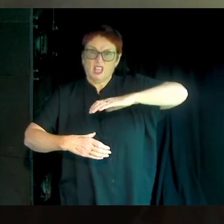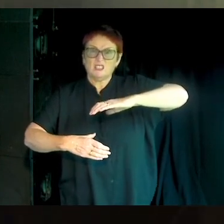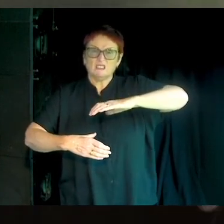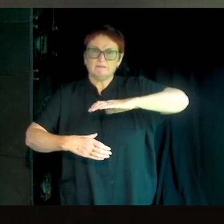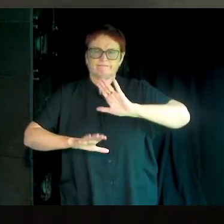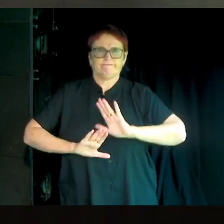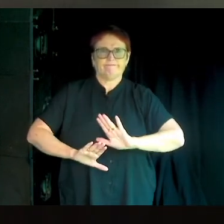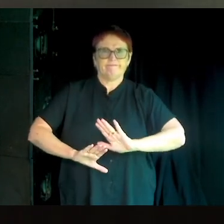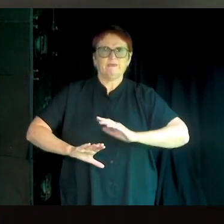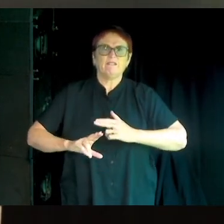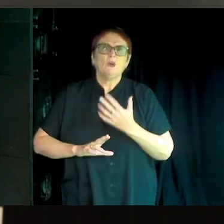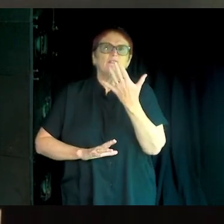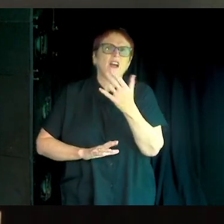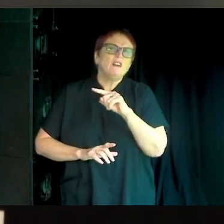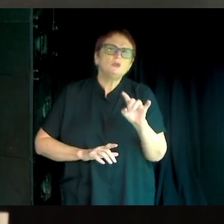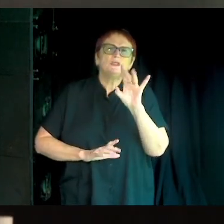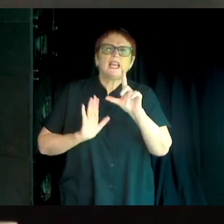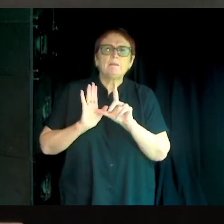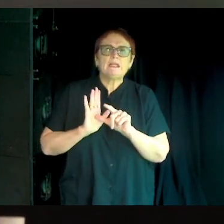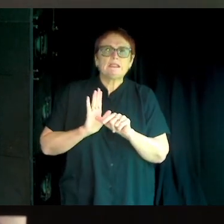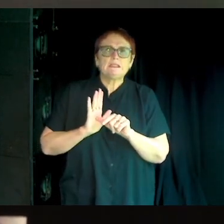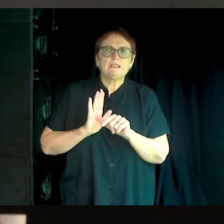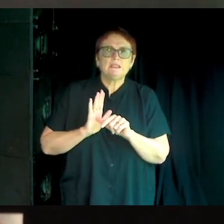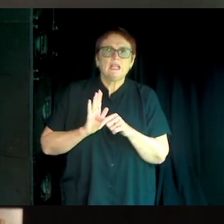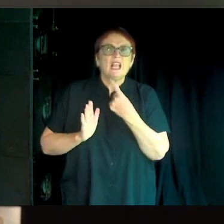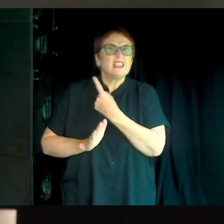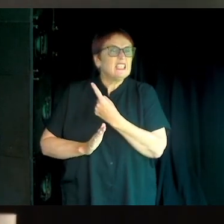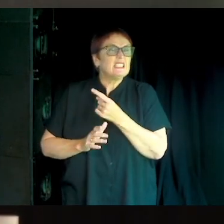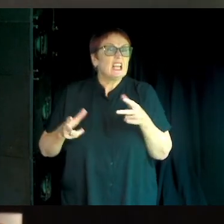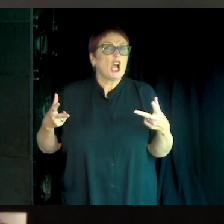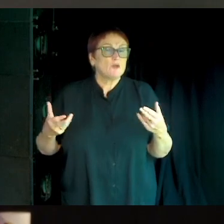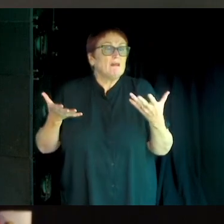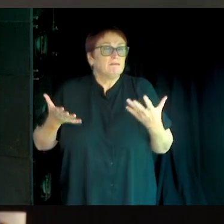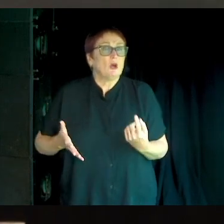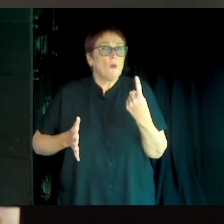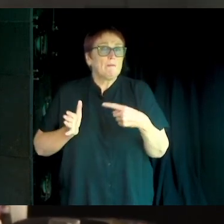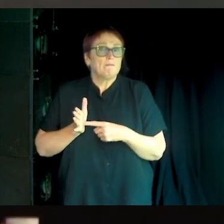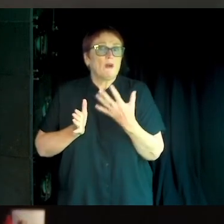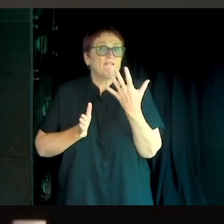let it sit for another five to ten minutes because this is a 1.5 kilo of the mud crab so it takes a